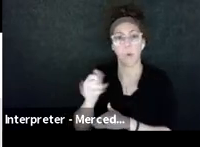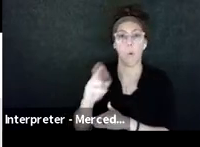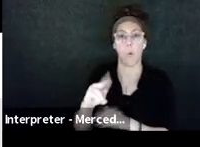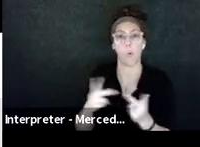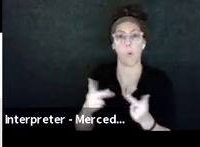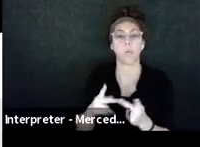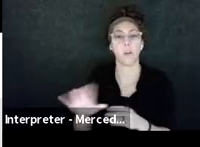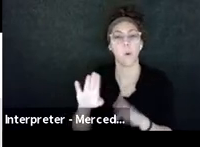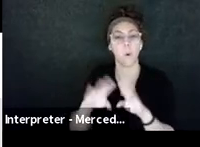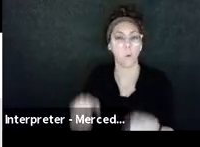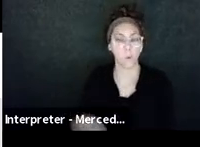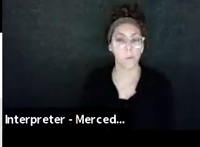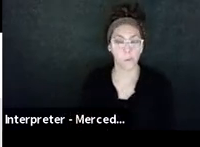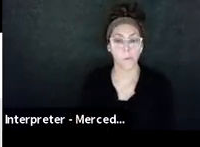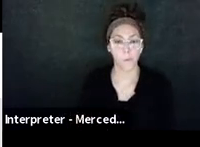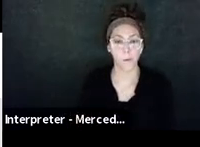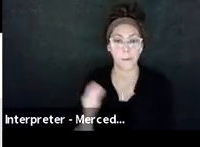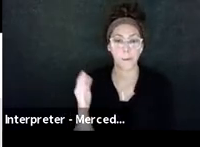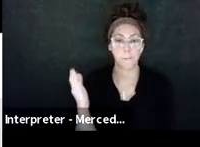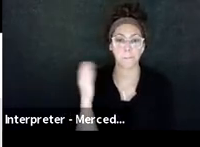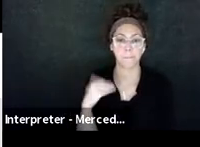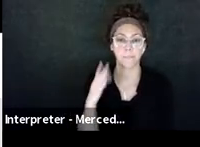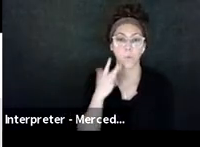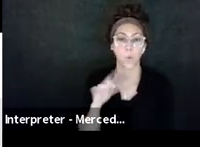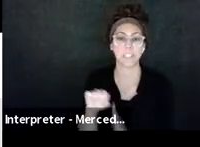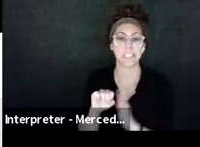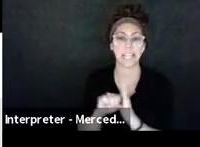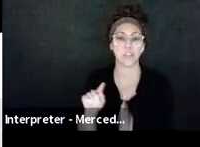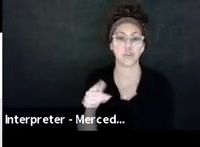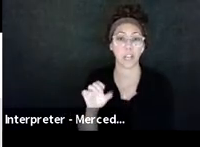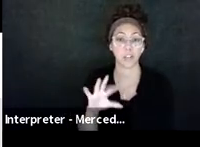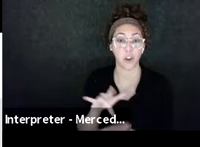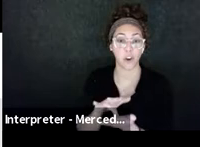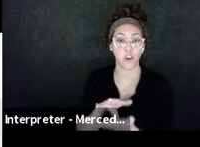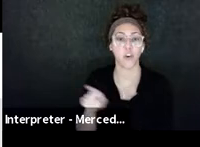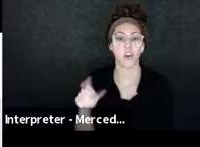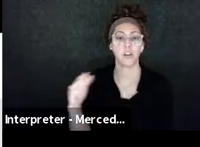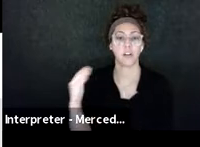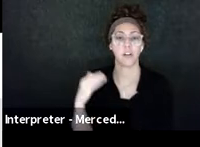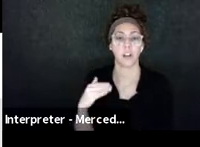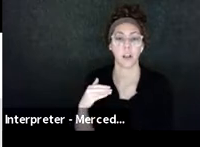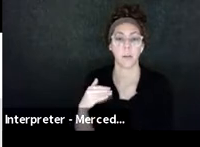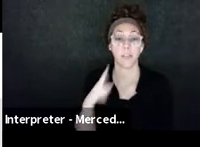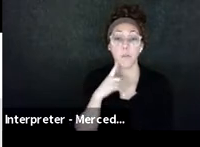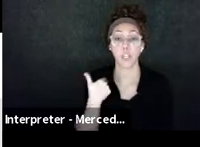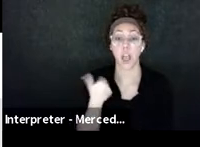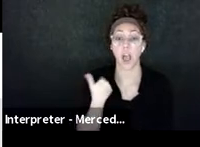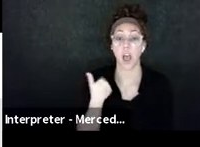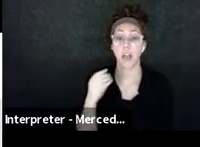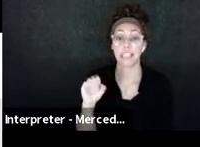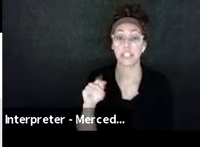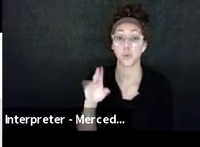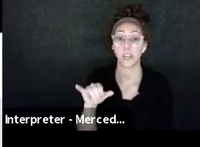maria.rodriguez: Golden State trio Center does also by turning point. And then for youth 18 to 24 sanctuary transitional shelter and the youth, which